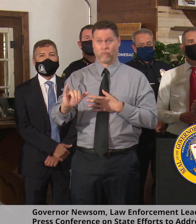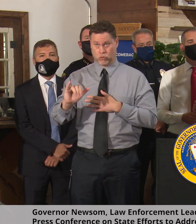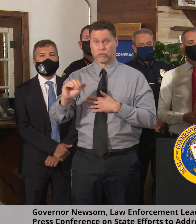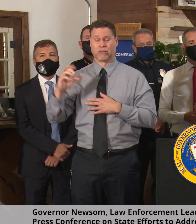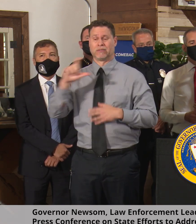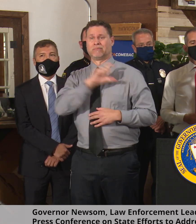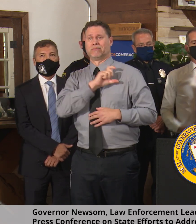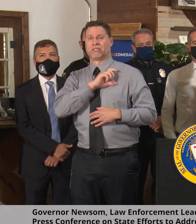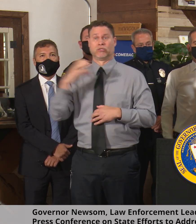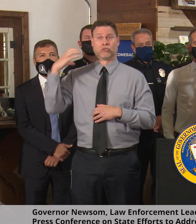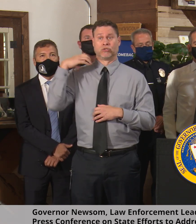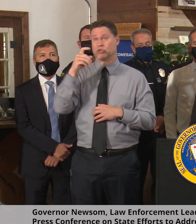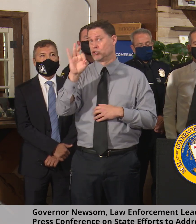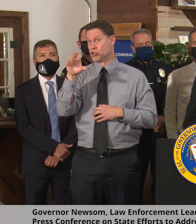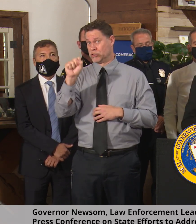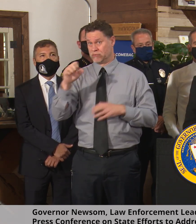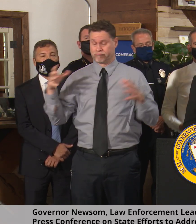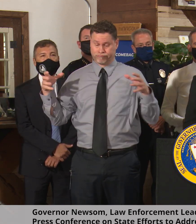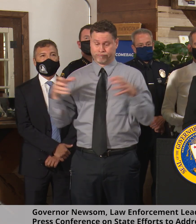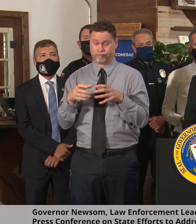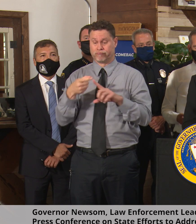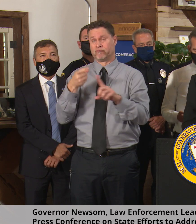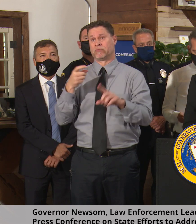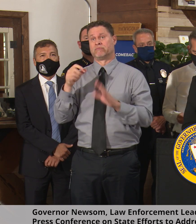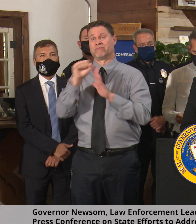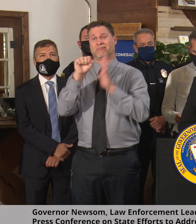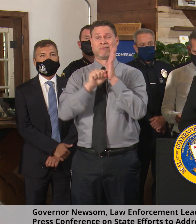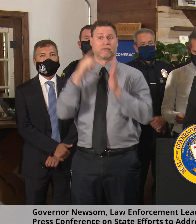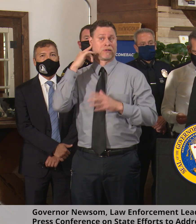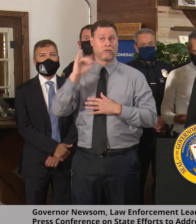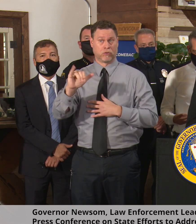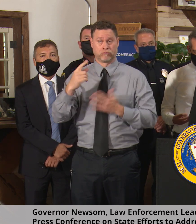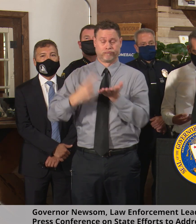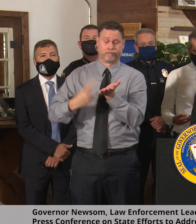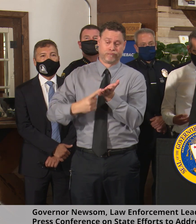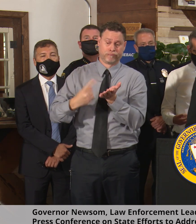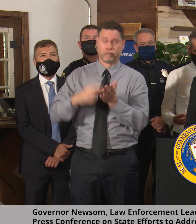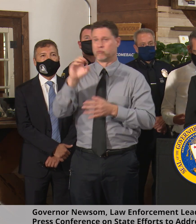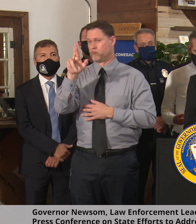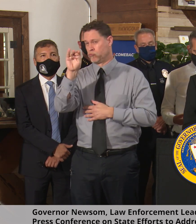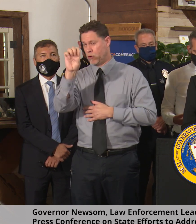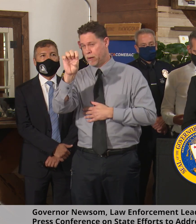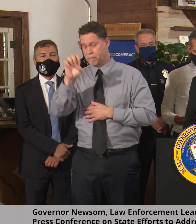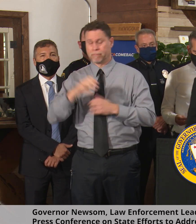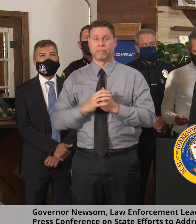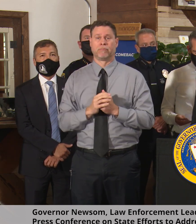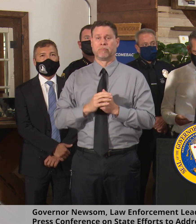the state of California to talk about issues around around crime, around gun violence, and the